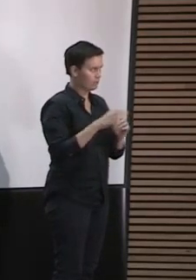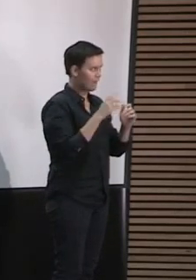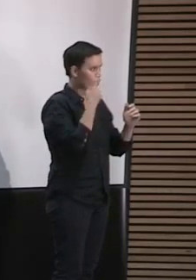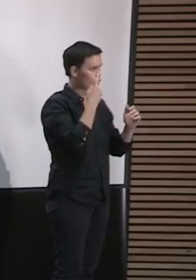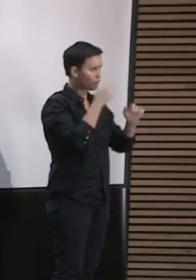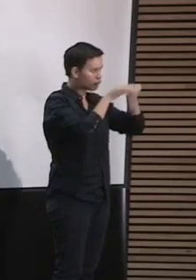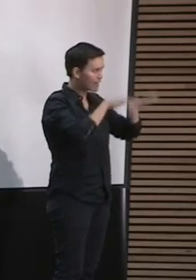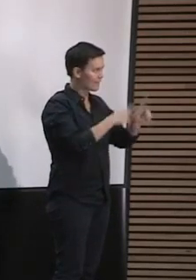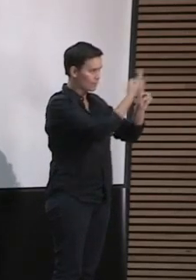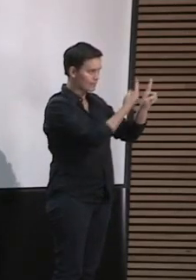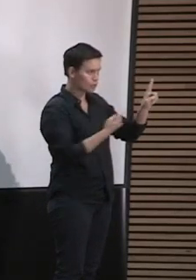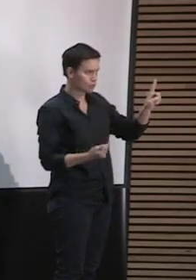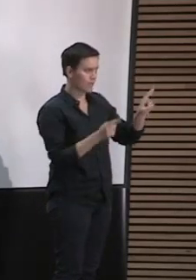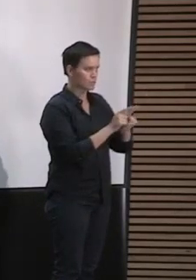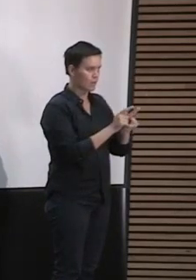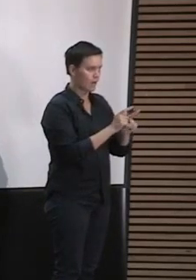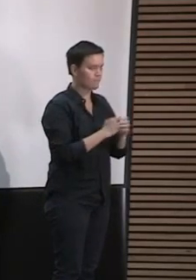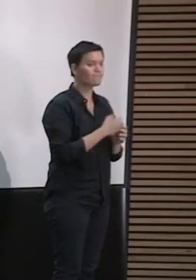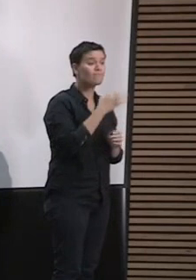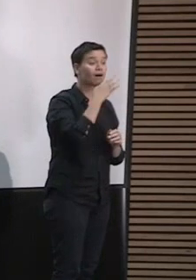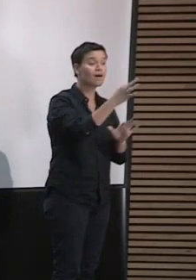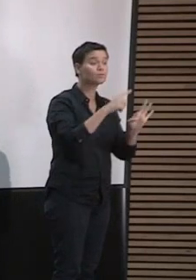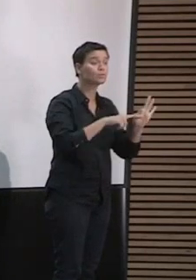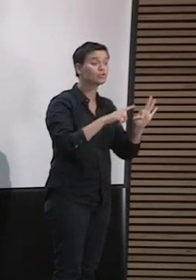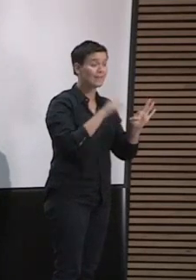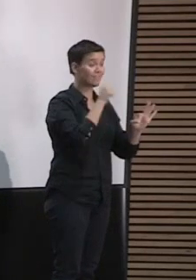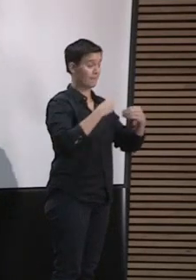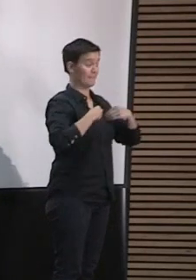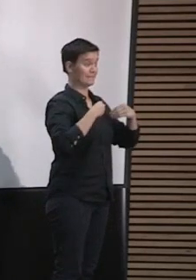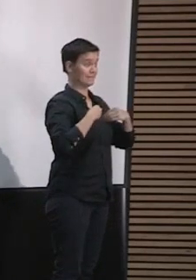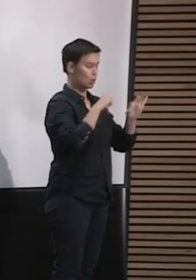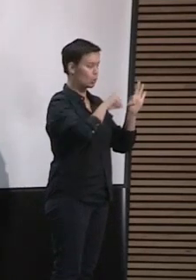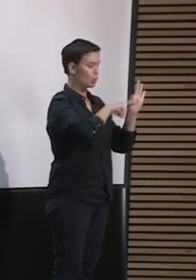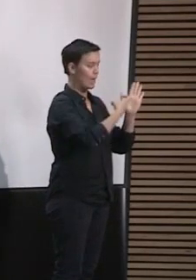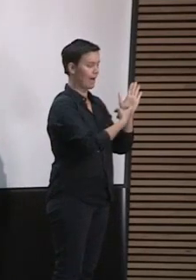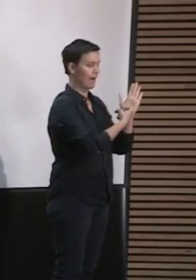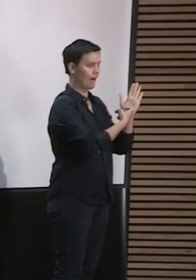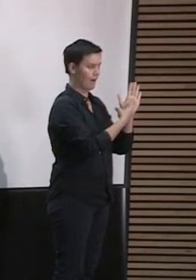levels. So we will give an update shortly.